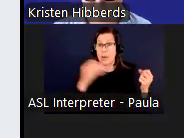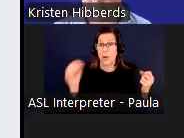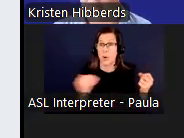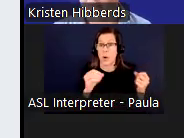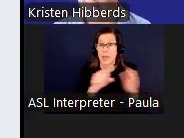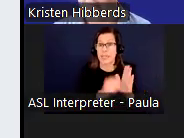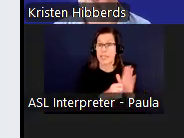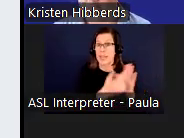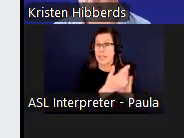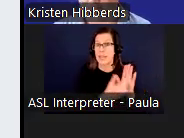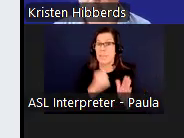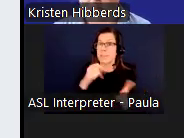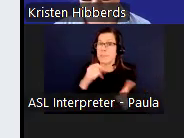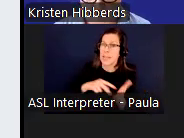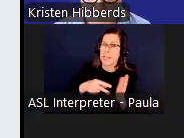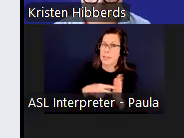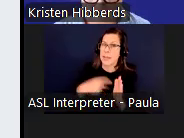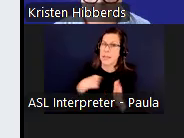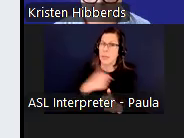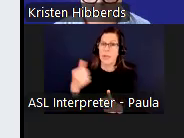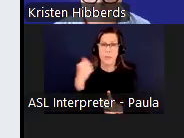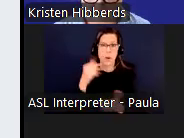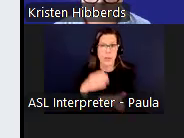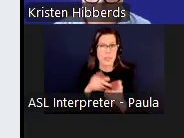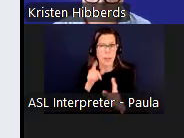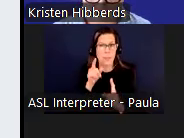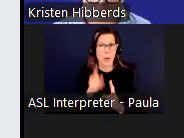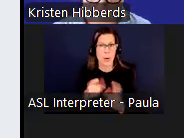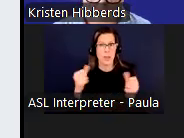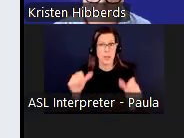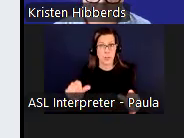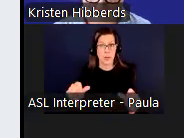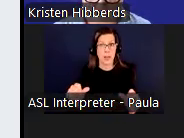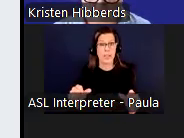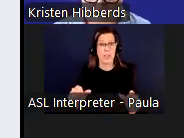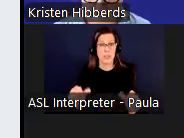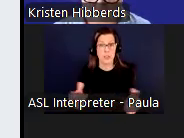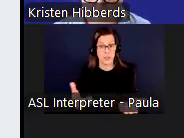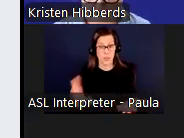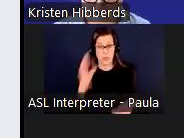That does not mean that we won't at some point try to get a legislative proposal